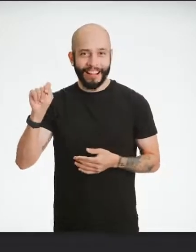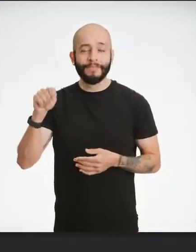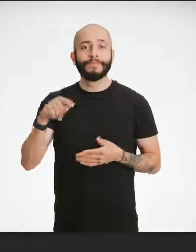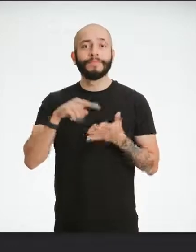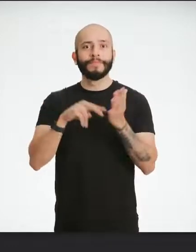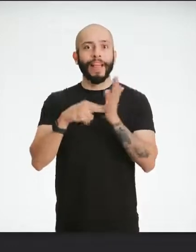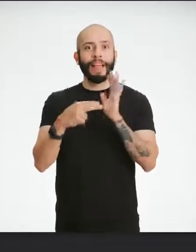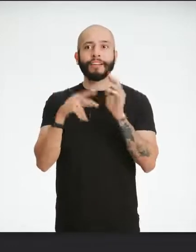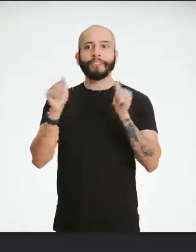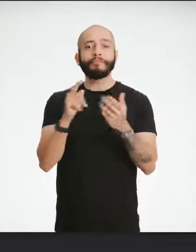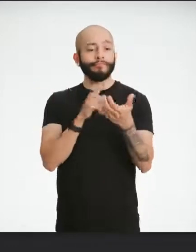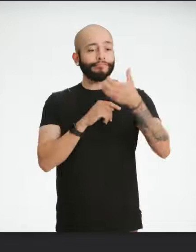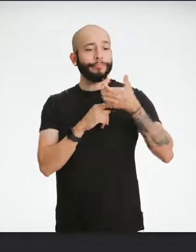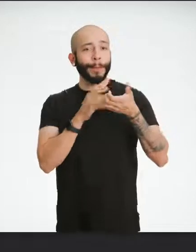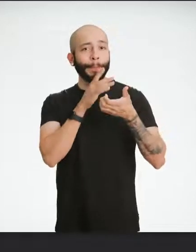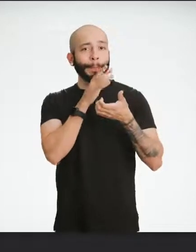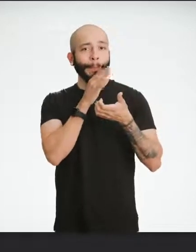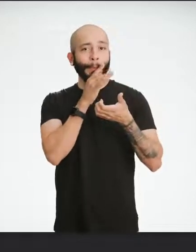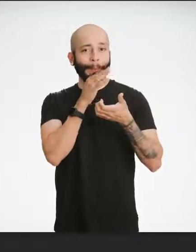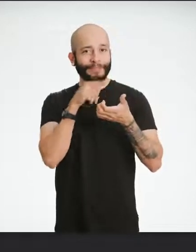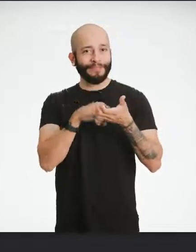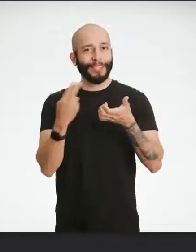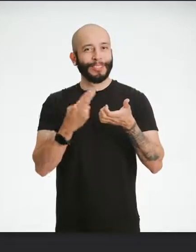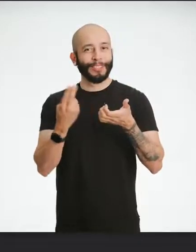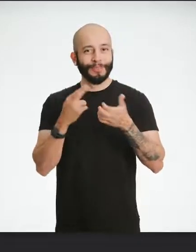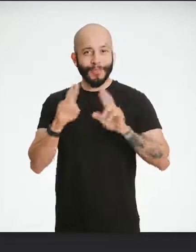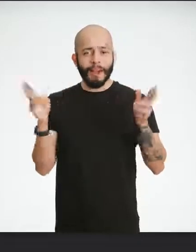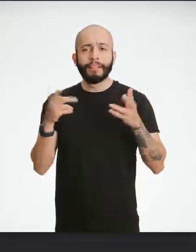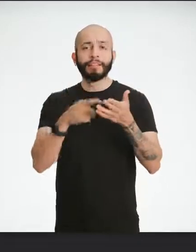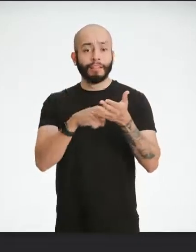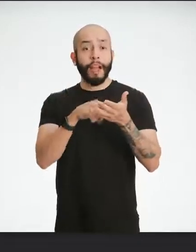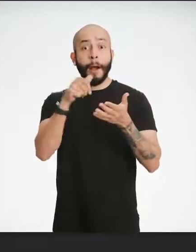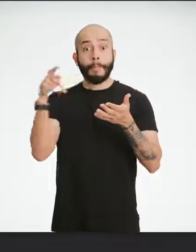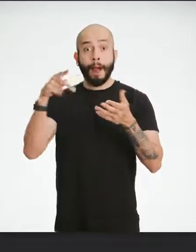This includes the phrase that people can say to Siri to use this intent.